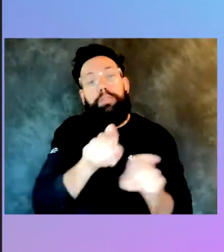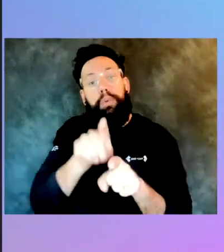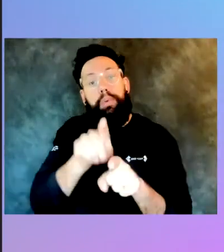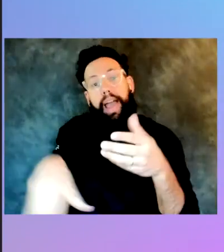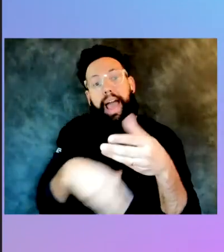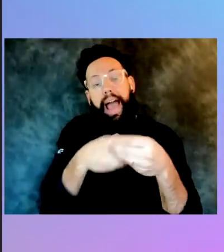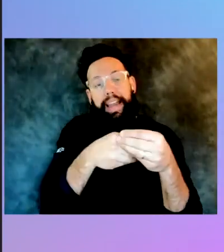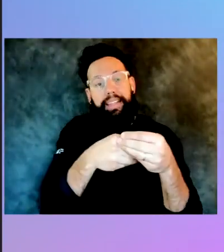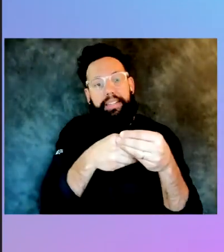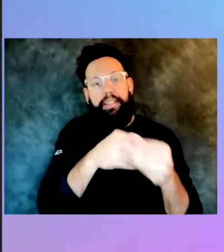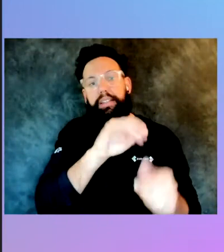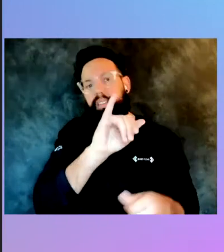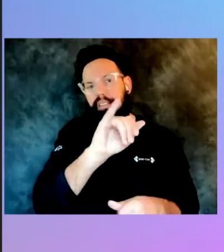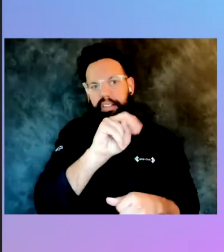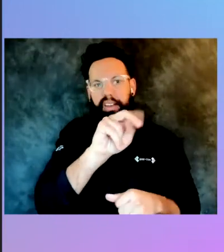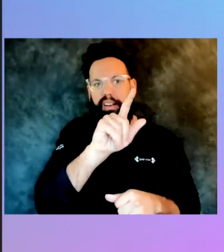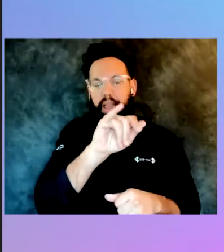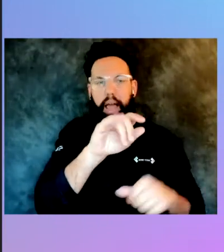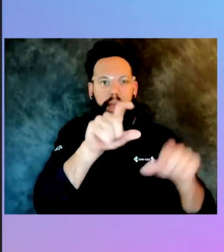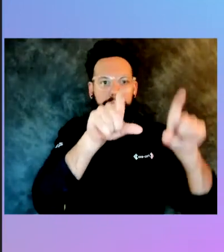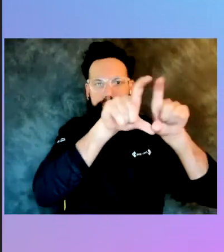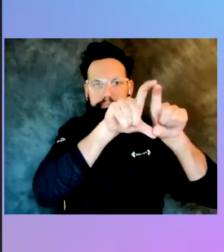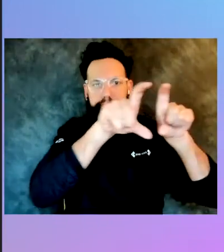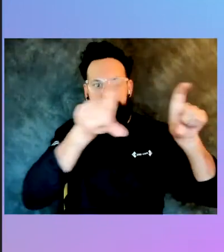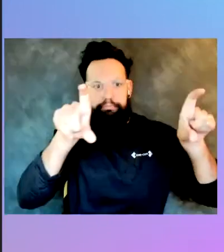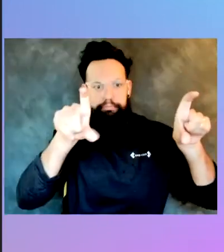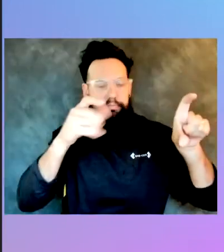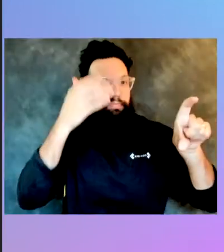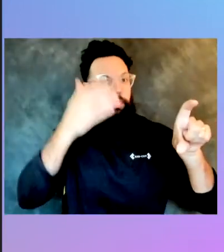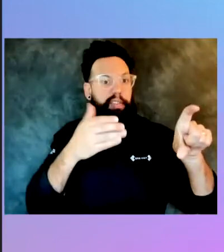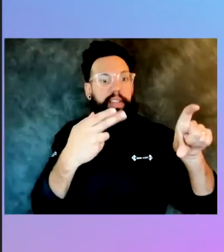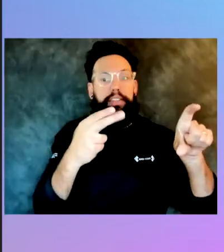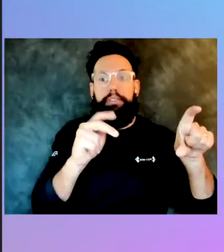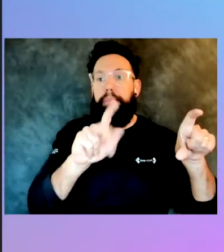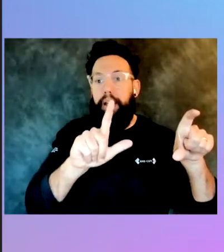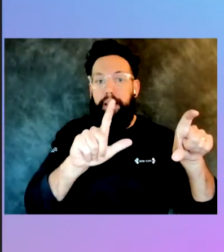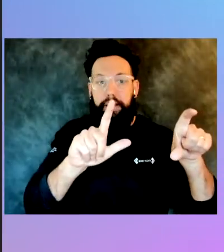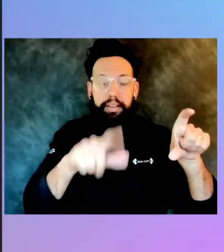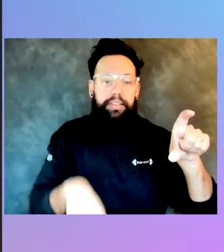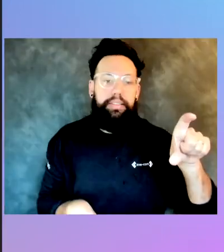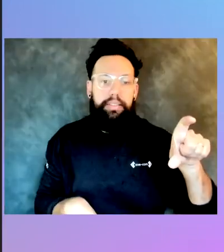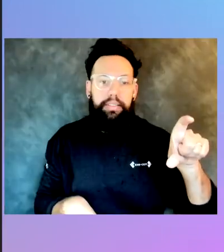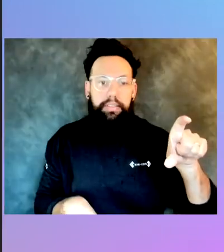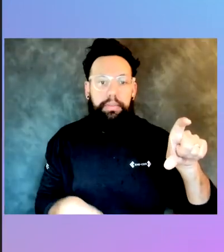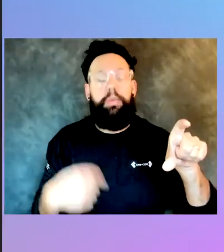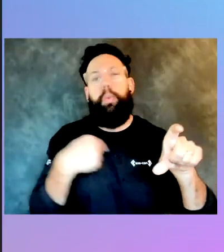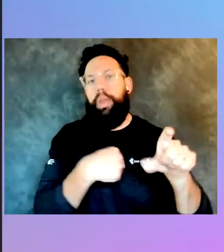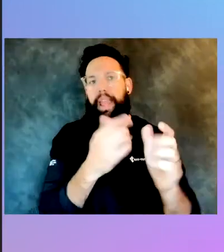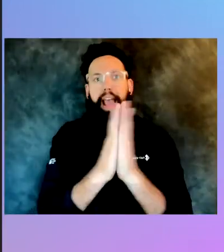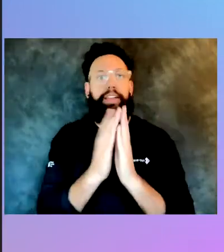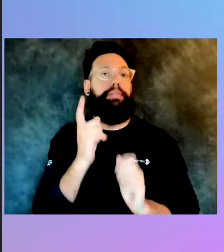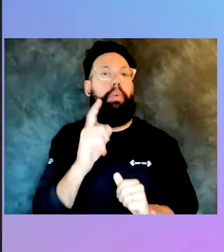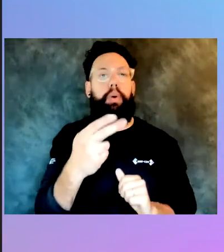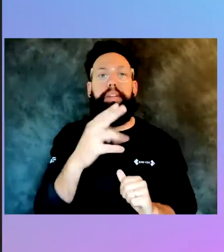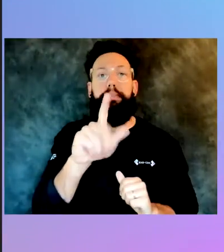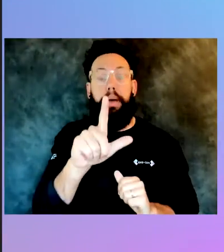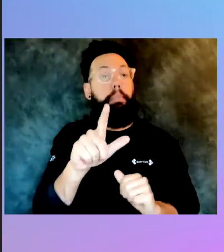the head of the HTML file. This is because we asked for it to be only in HTML. Let's inform